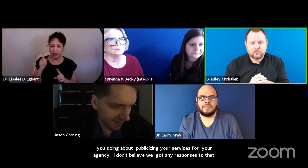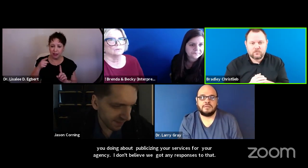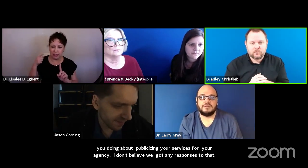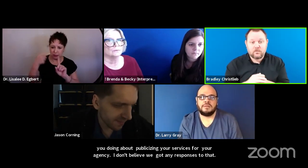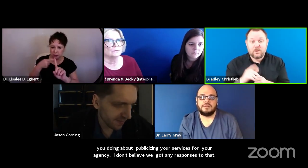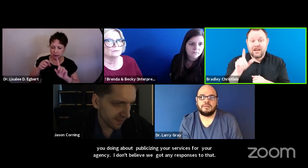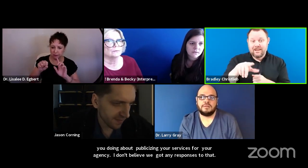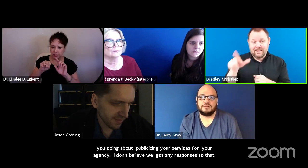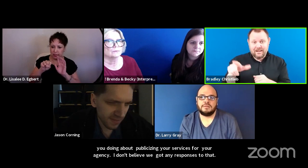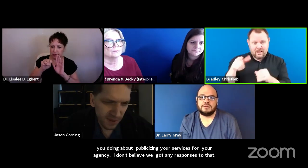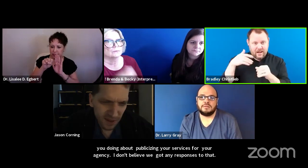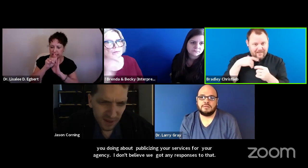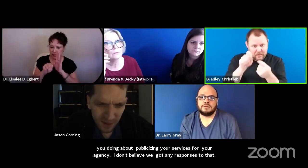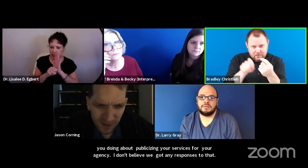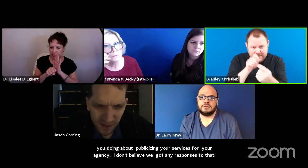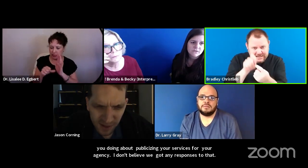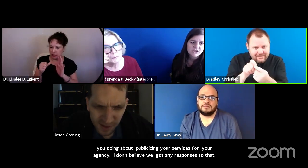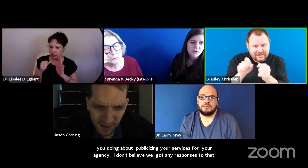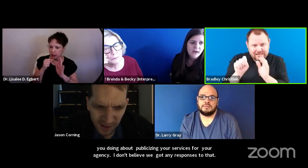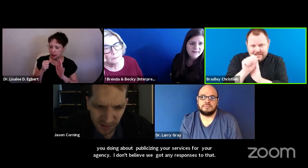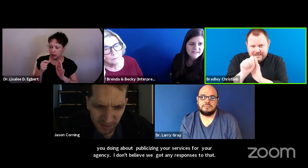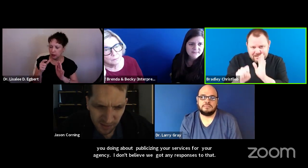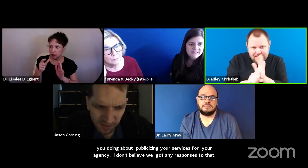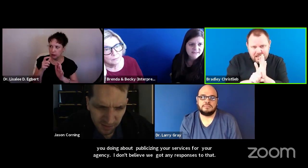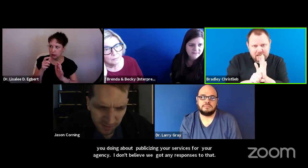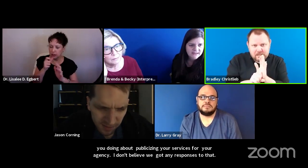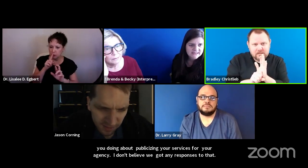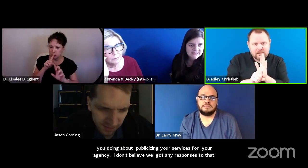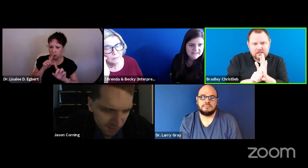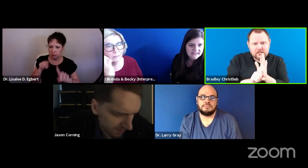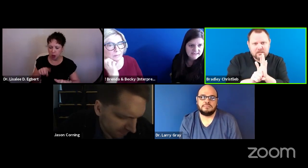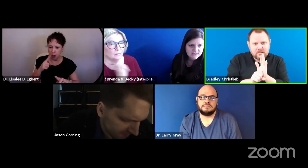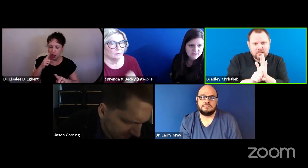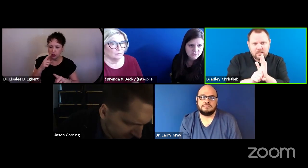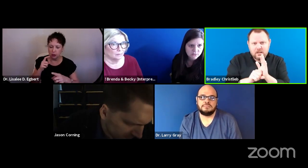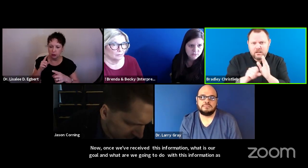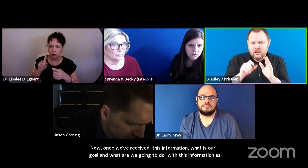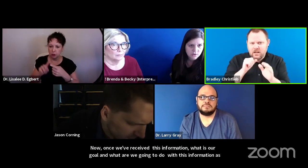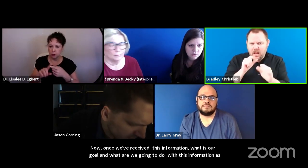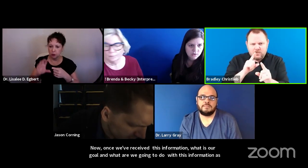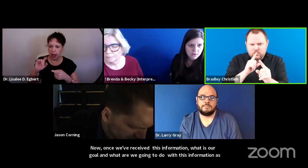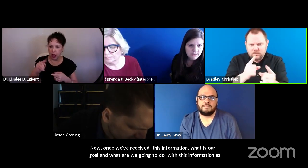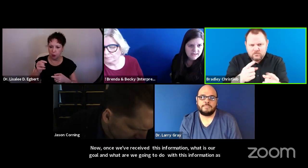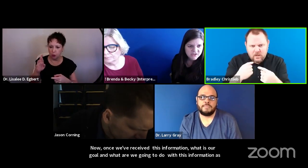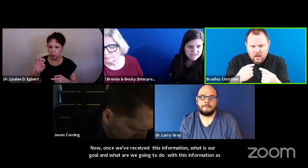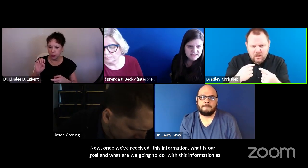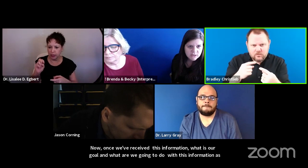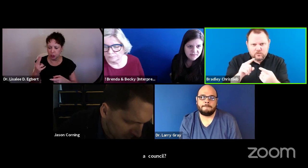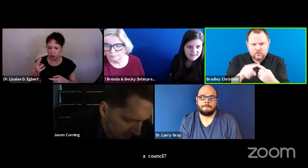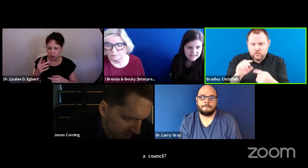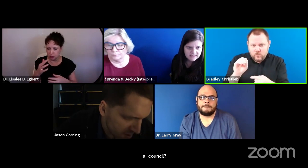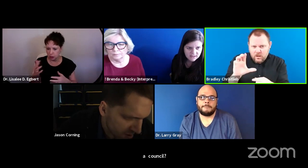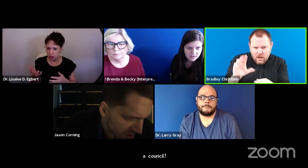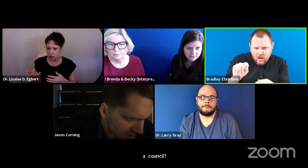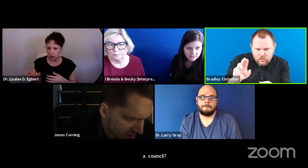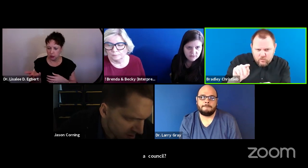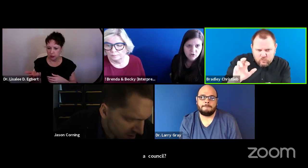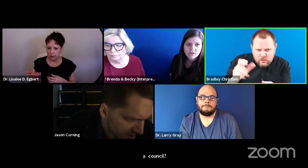Did you have a specific state agency that you were anything of in regards